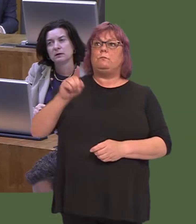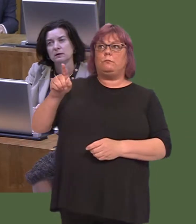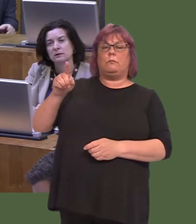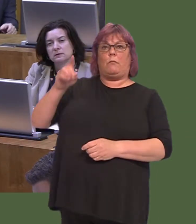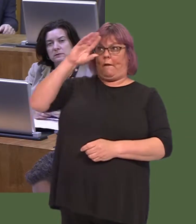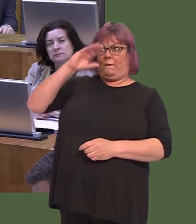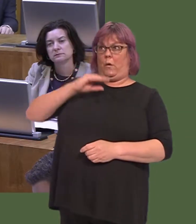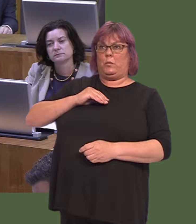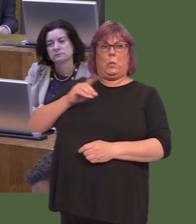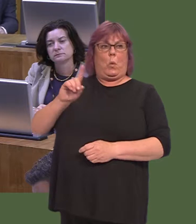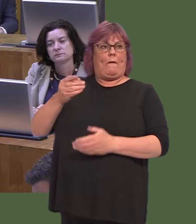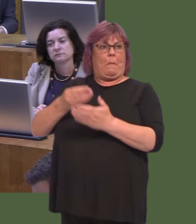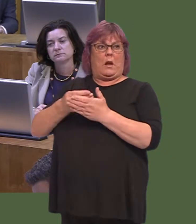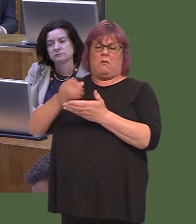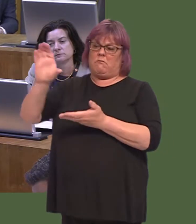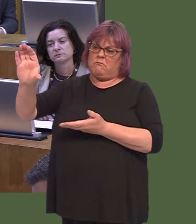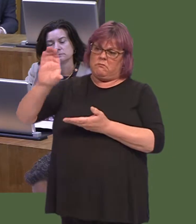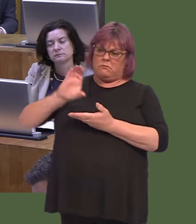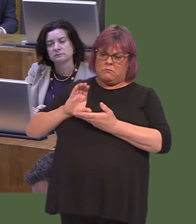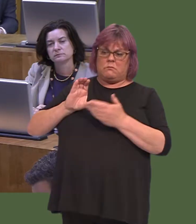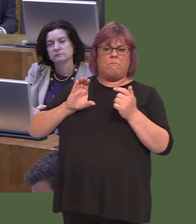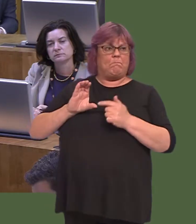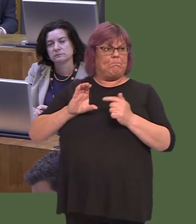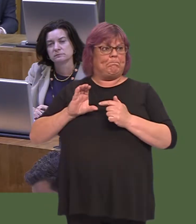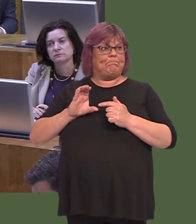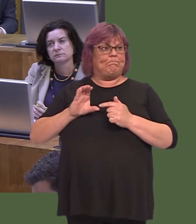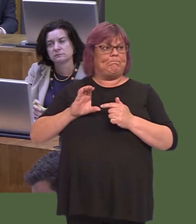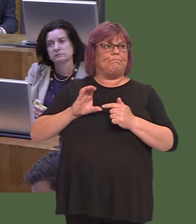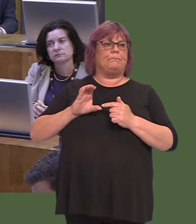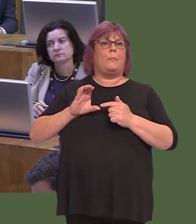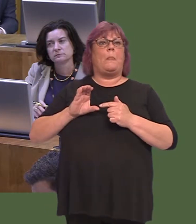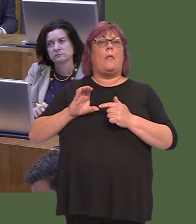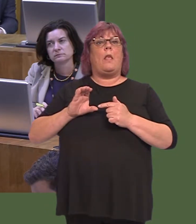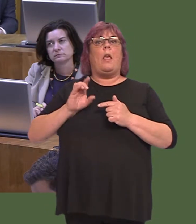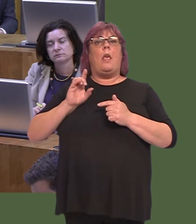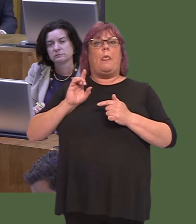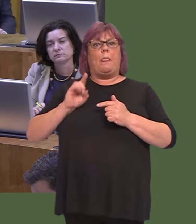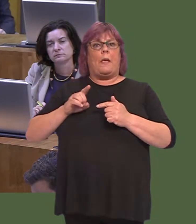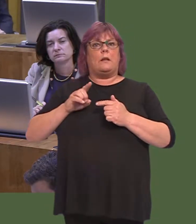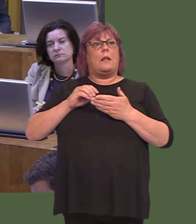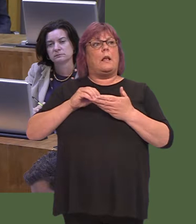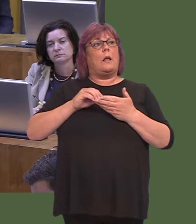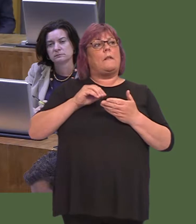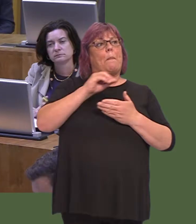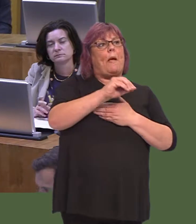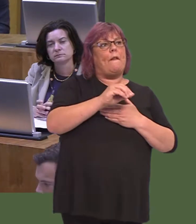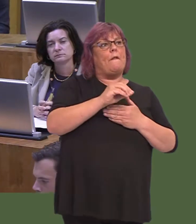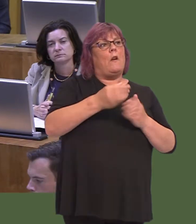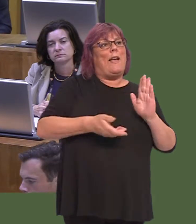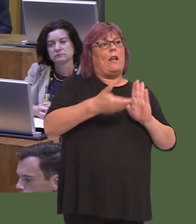that that money, whatever money we get, will be the source of funding to deal with pay increases.